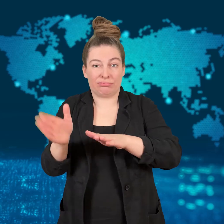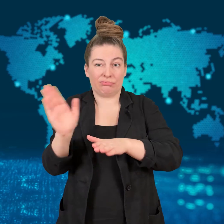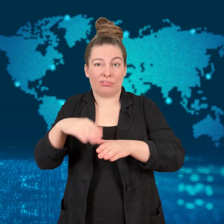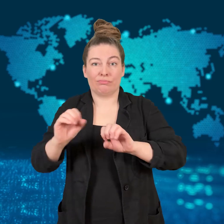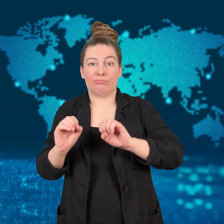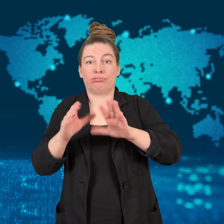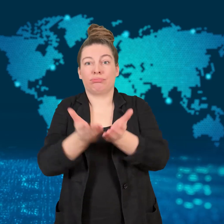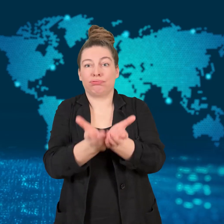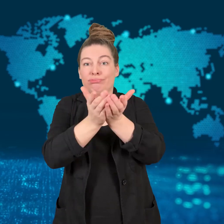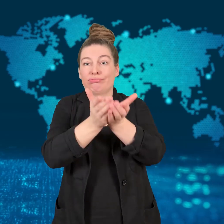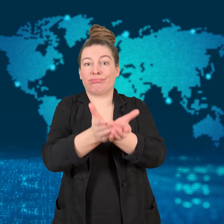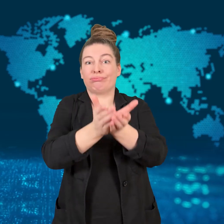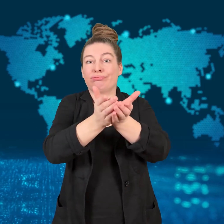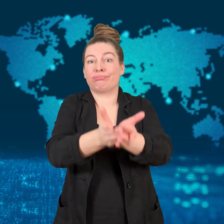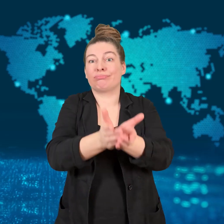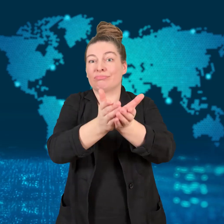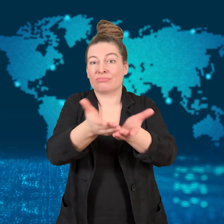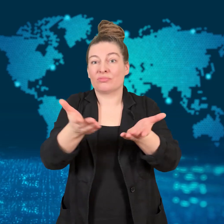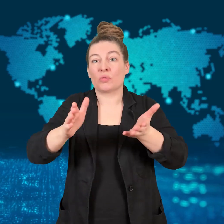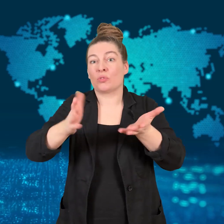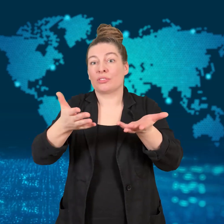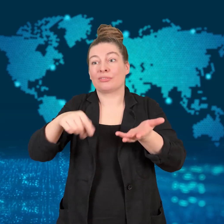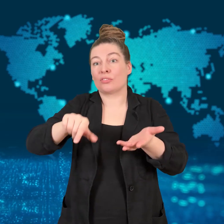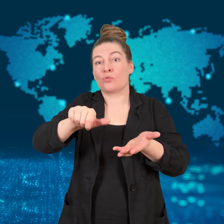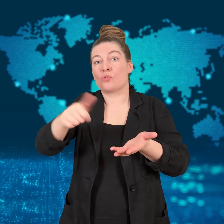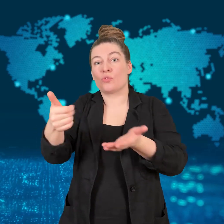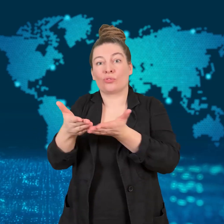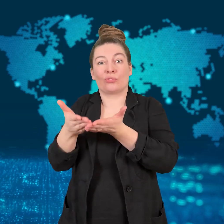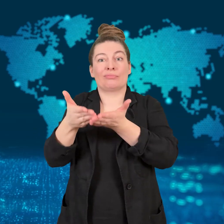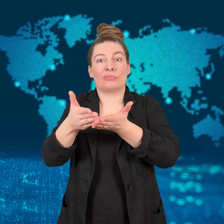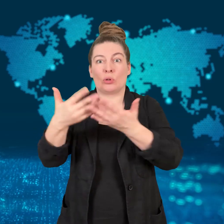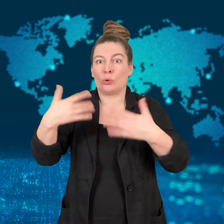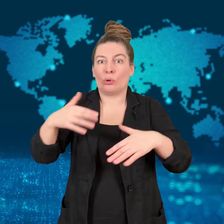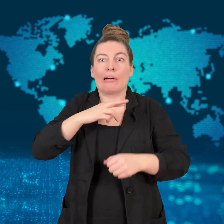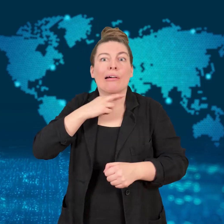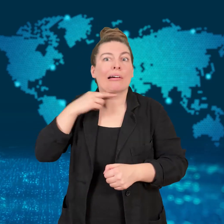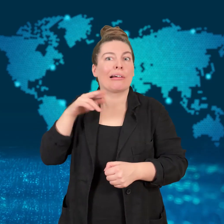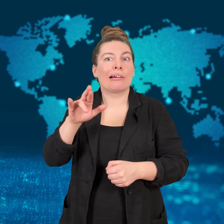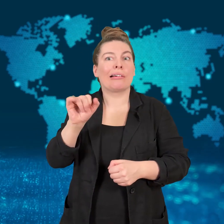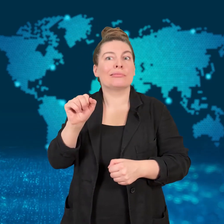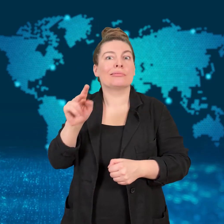and other vessels for a risky voyage on